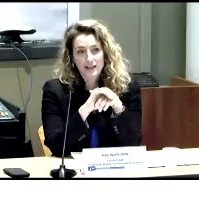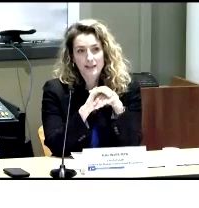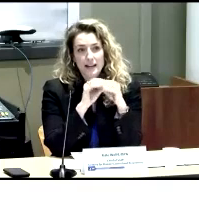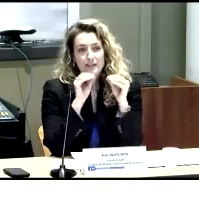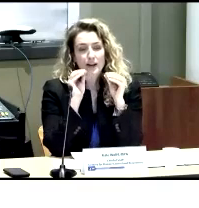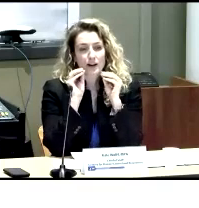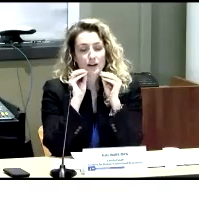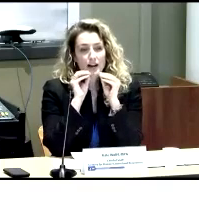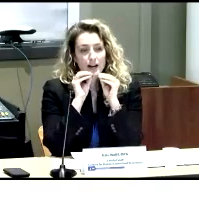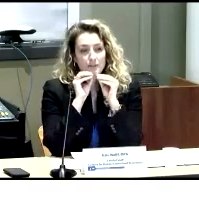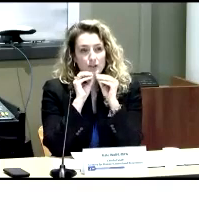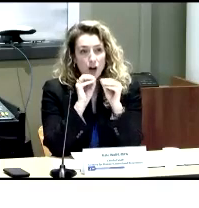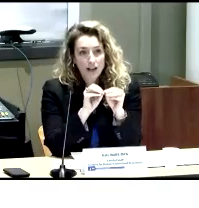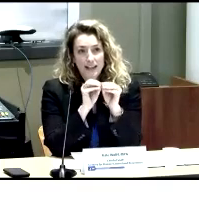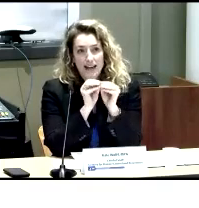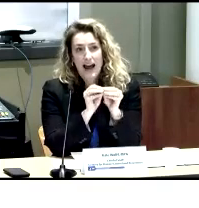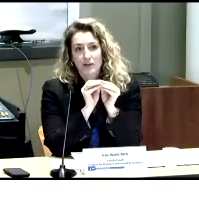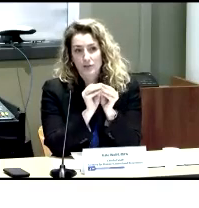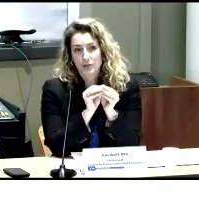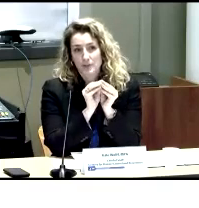that are targeted at results-based partnerships.